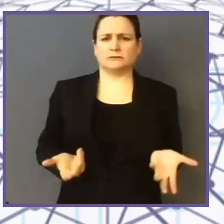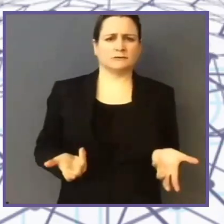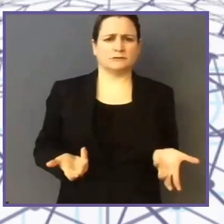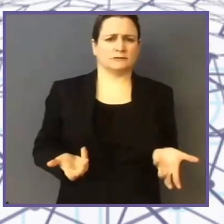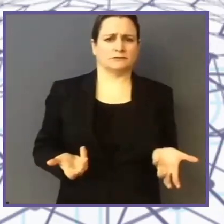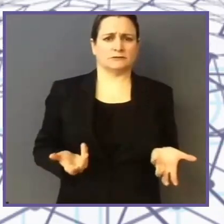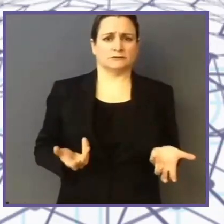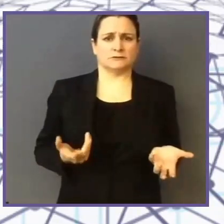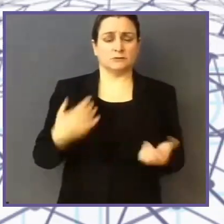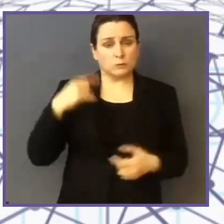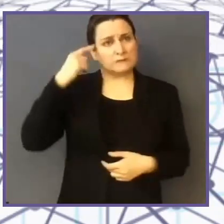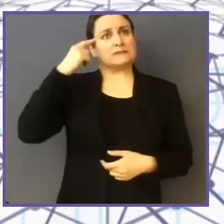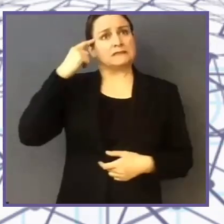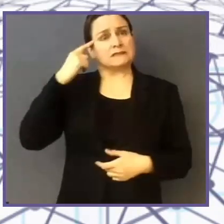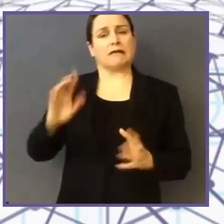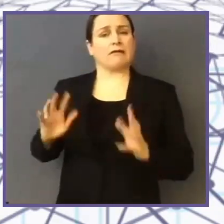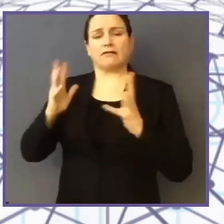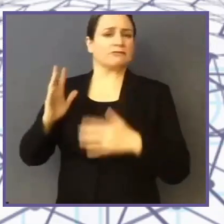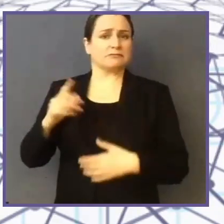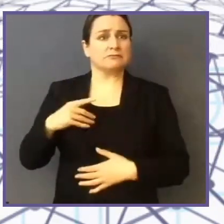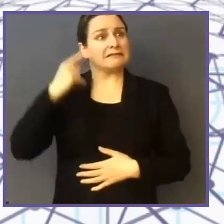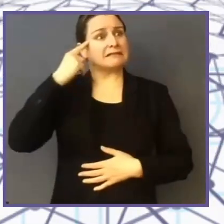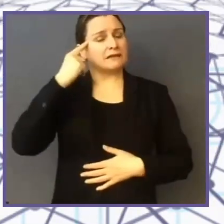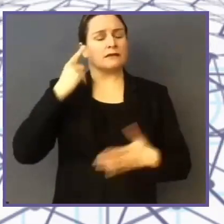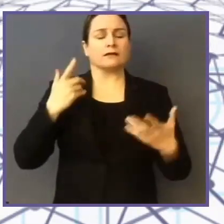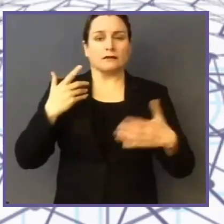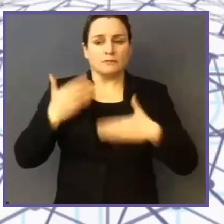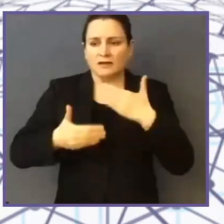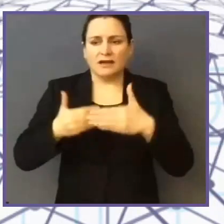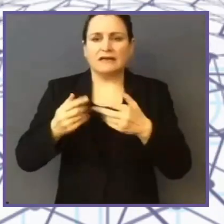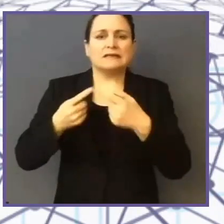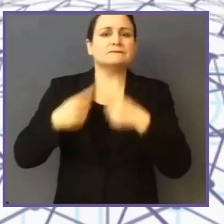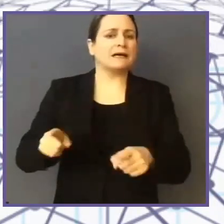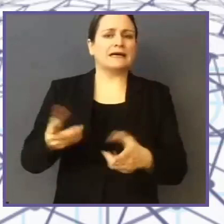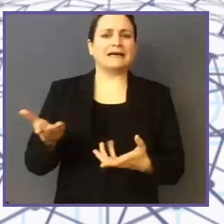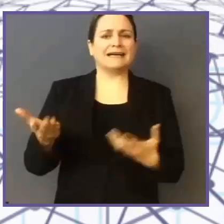with intellectual disabilities and persons with psychosocial disabilities.